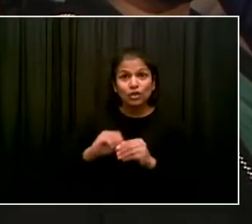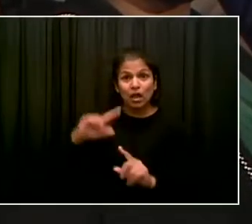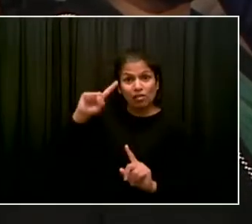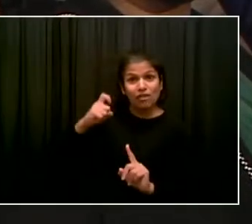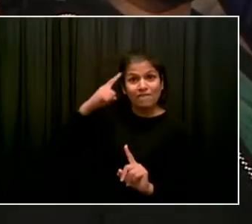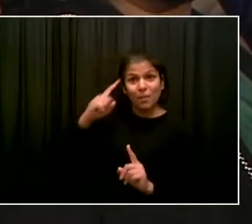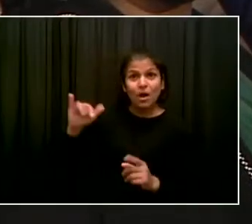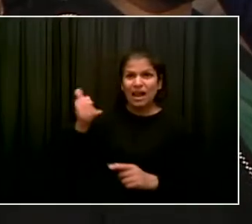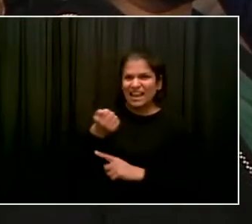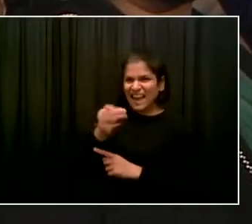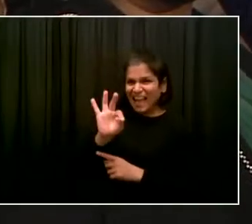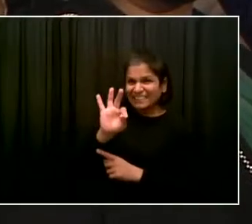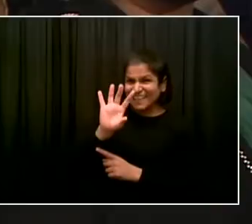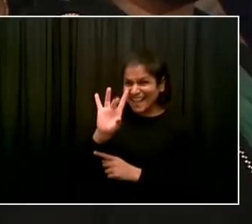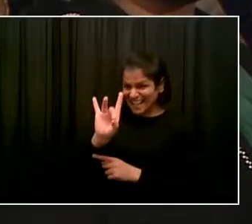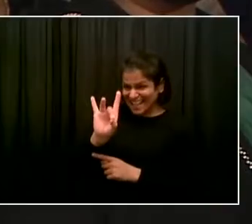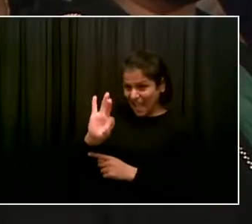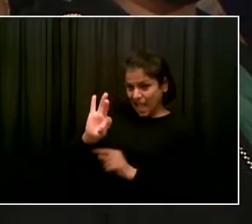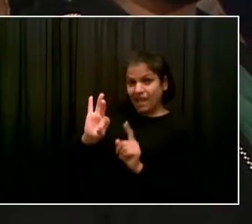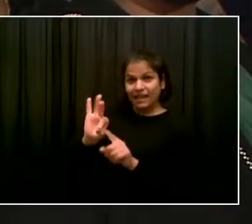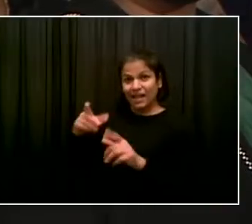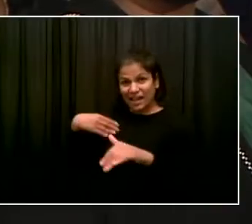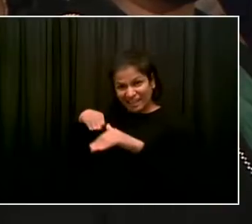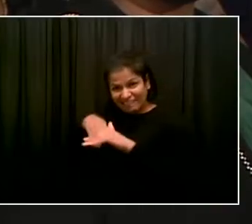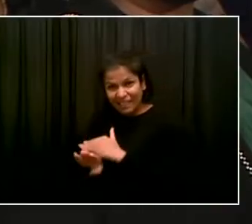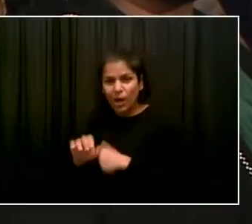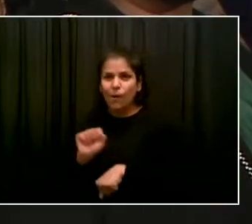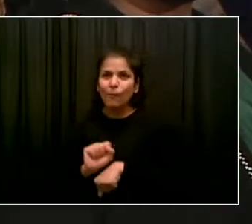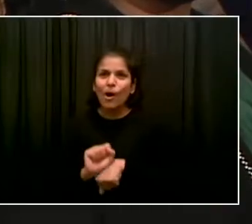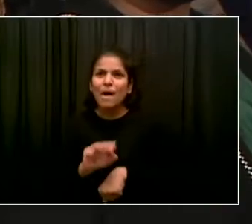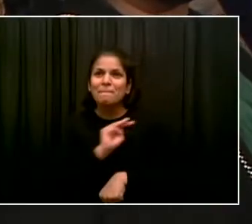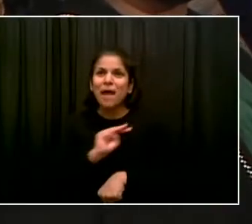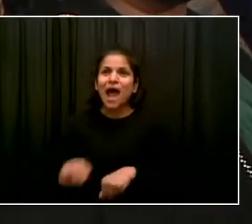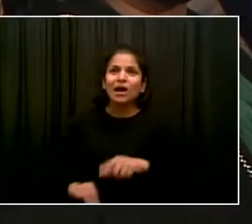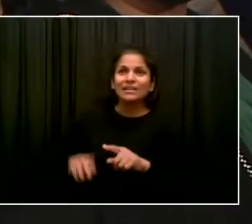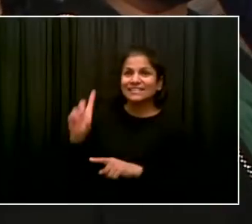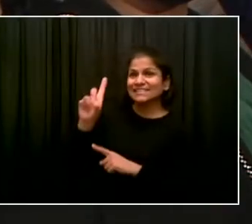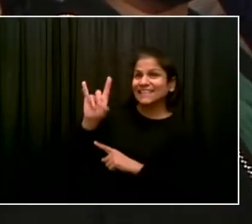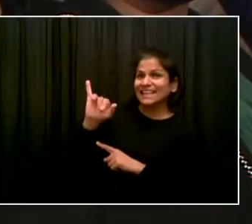INVOLVED WITH THE CAMPAIGN, WAY BACK IN